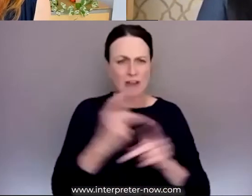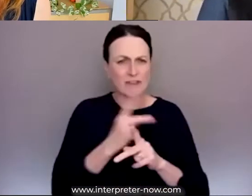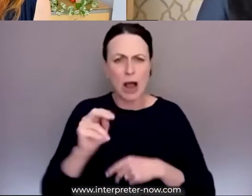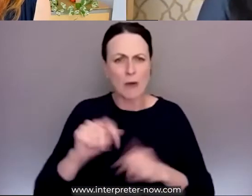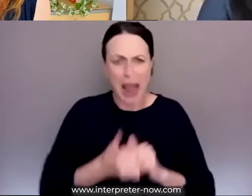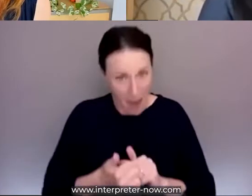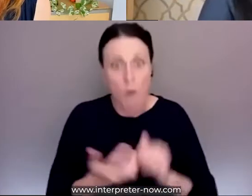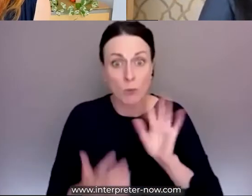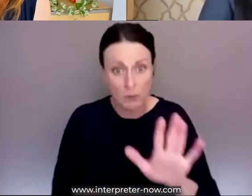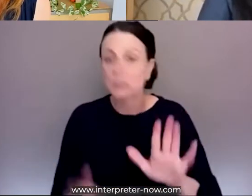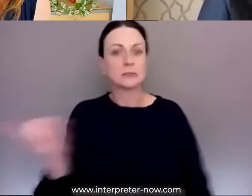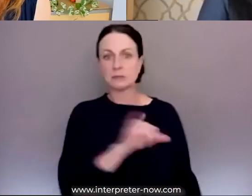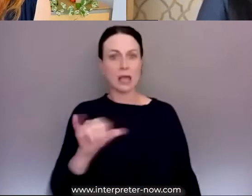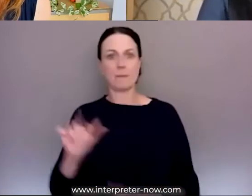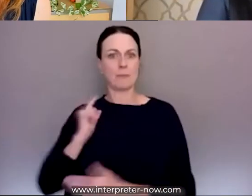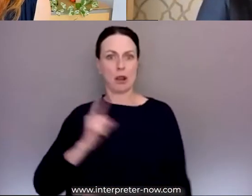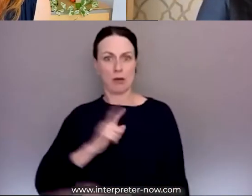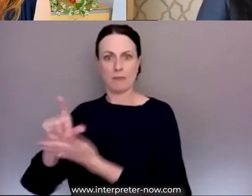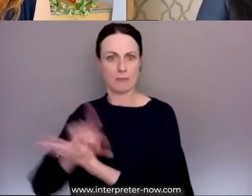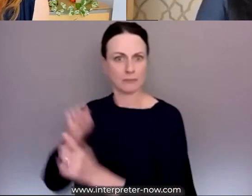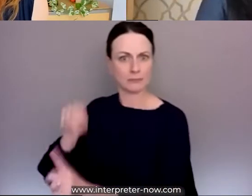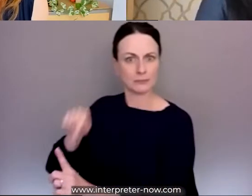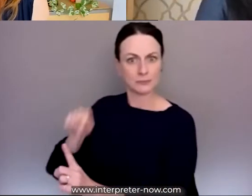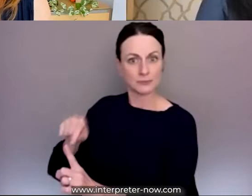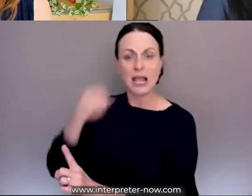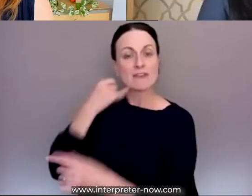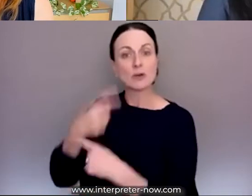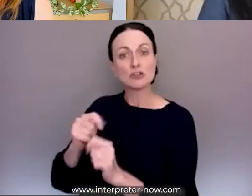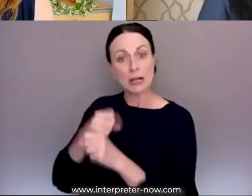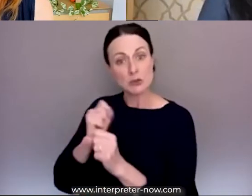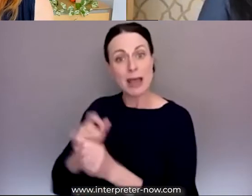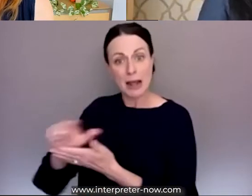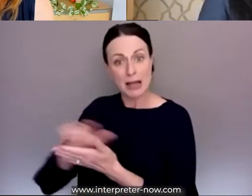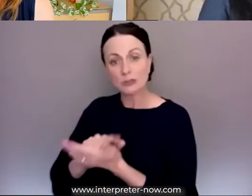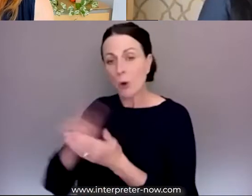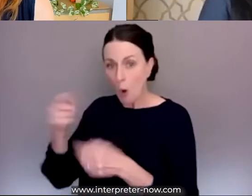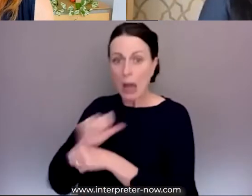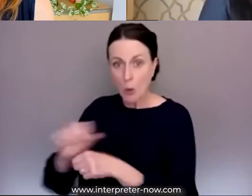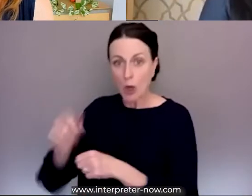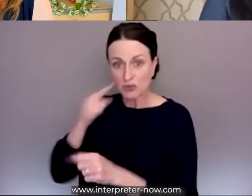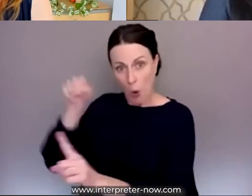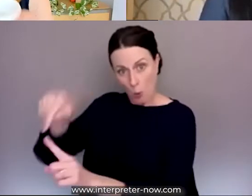It's the same in legislation. I think if we try to make legislation that only works for one population, you're going